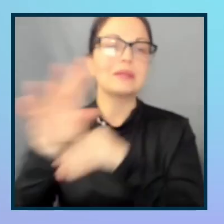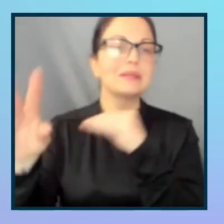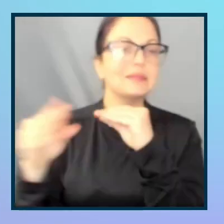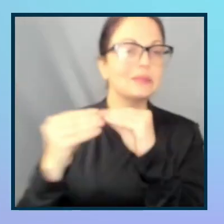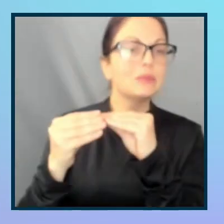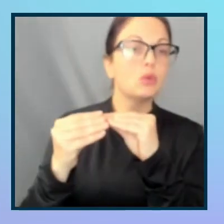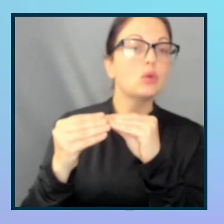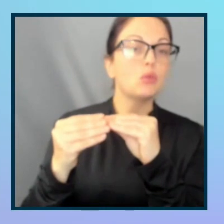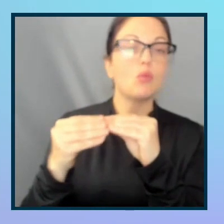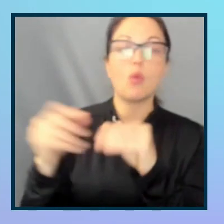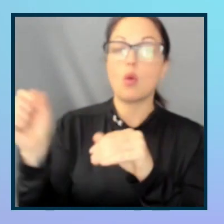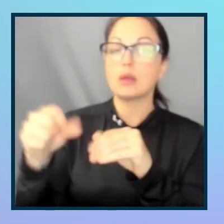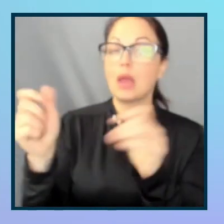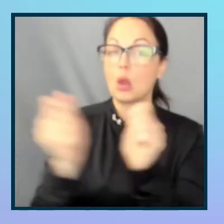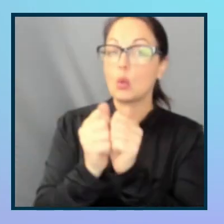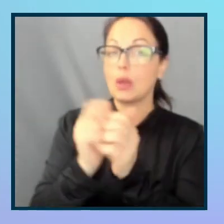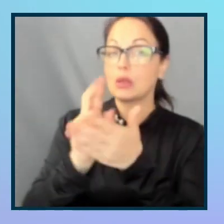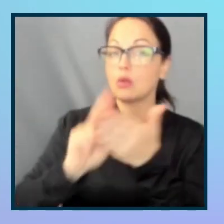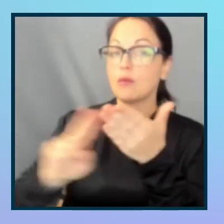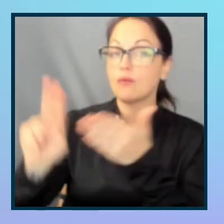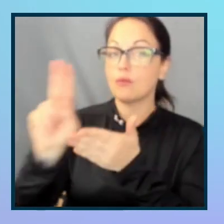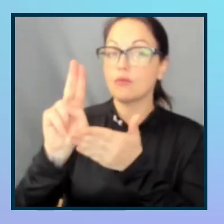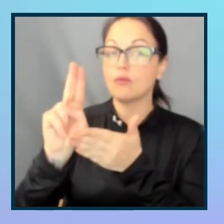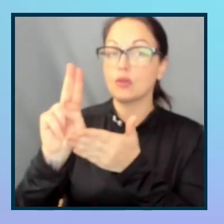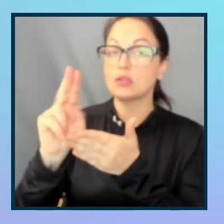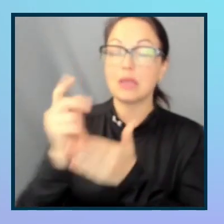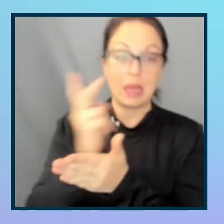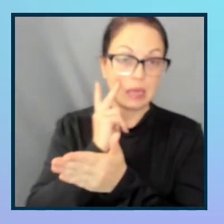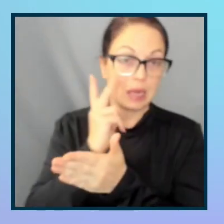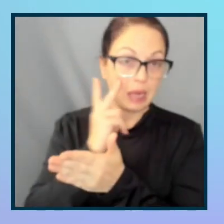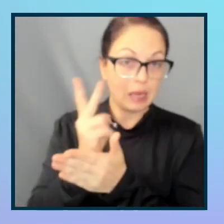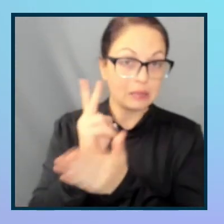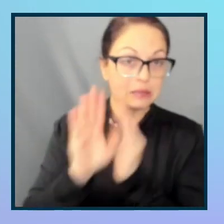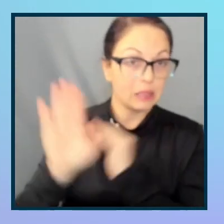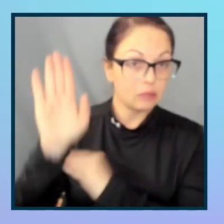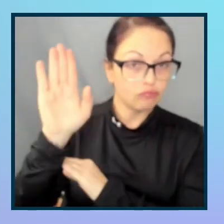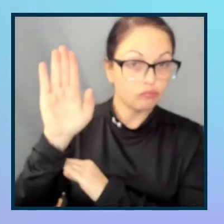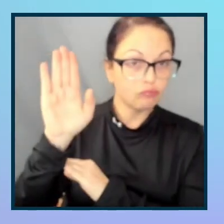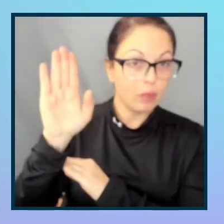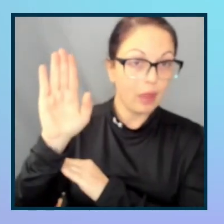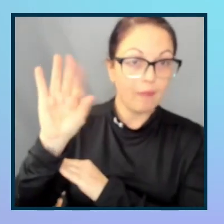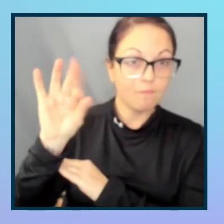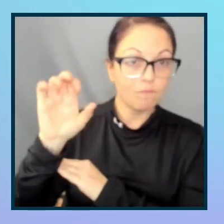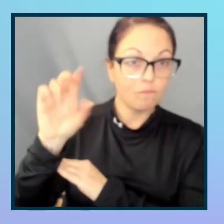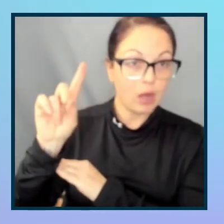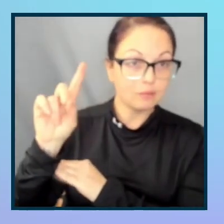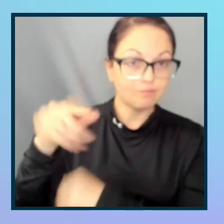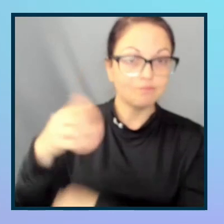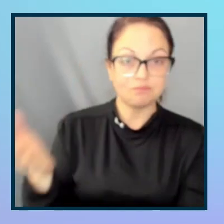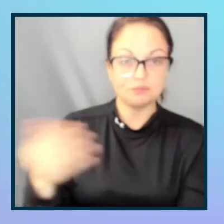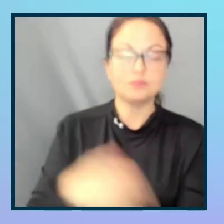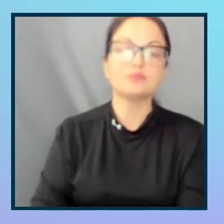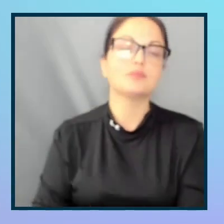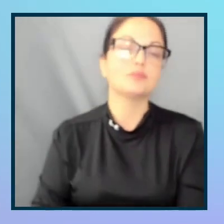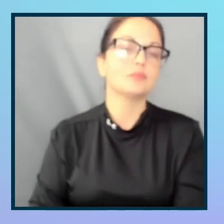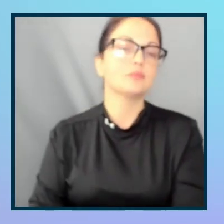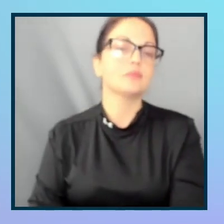yeah, universities, like Ted mentioned? And I see that Fred has his hand, so I will go to him first. Yeah, I mean, Ann-Marie,